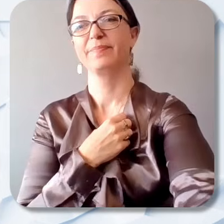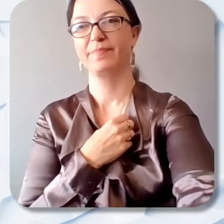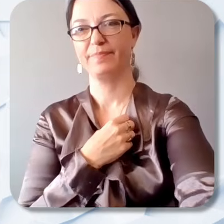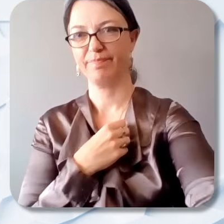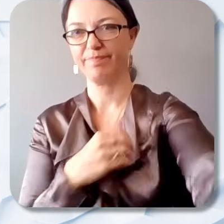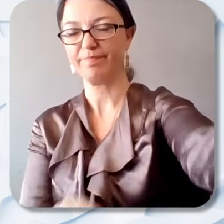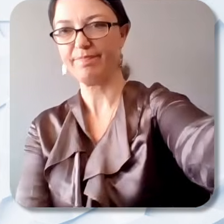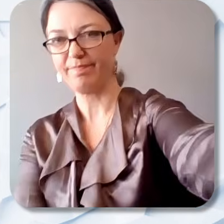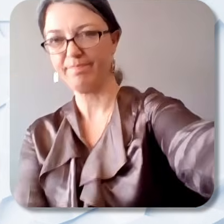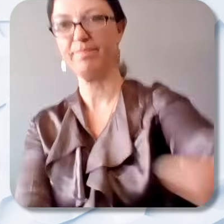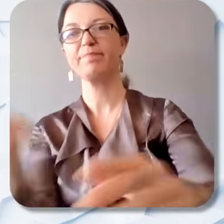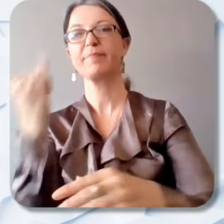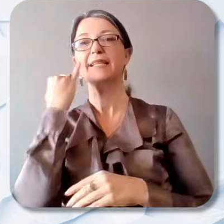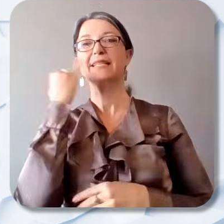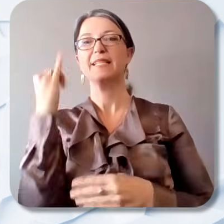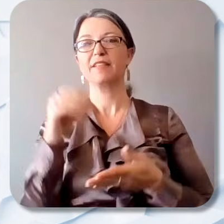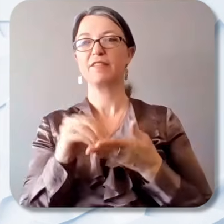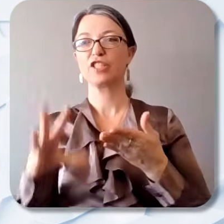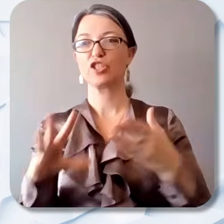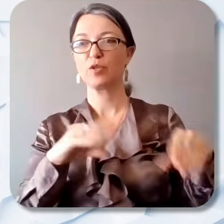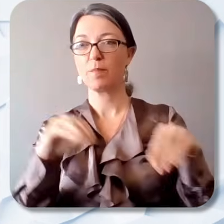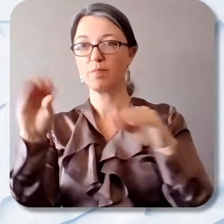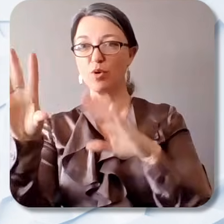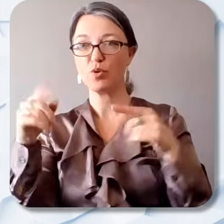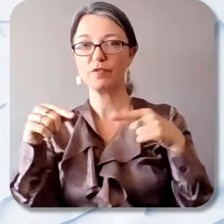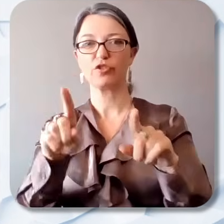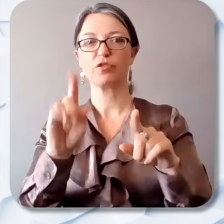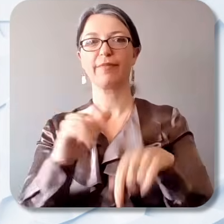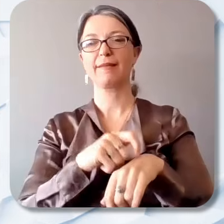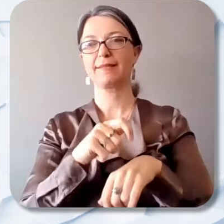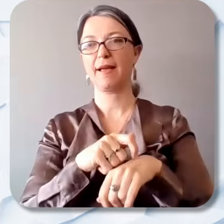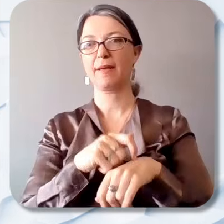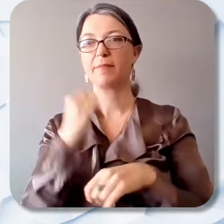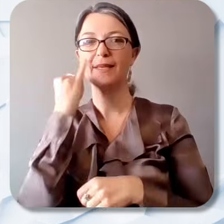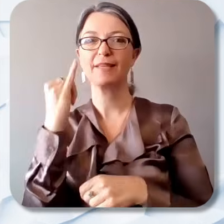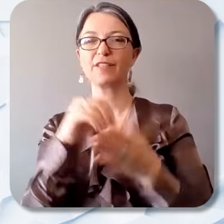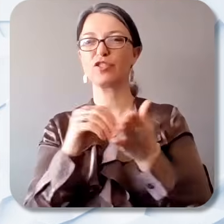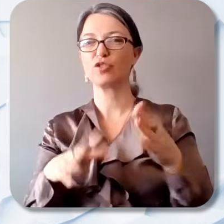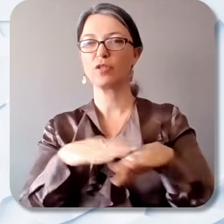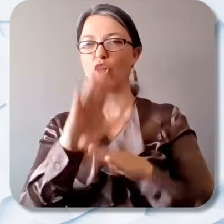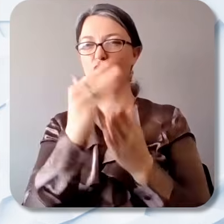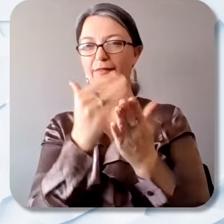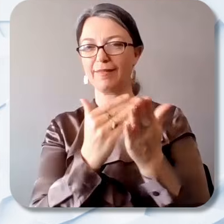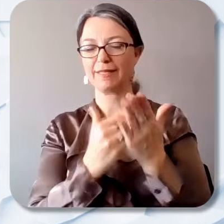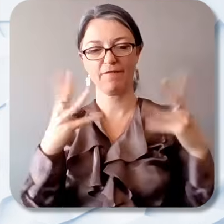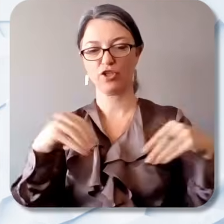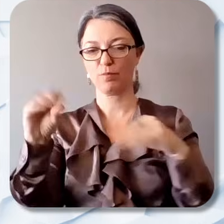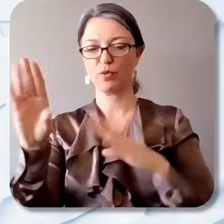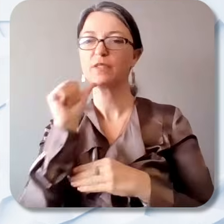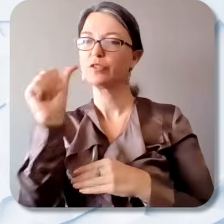time that they were, if you get a student on your list, who's moved, just don't include them in your calculation.